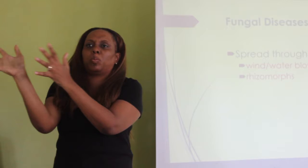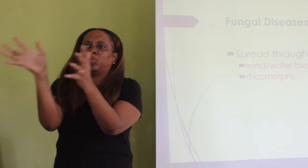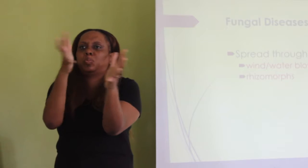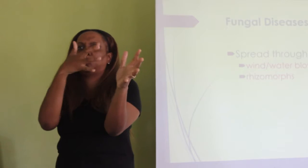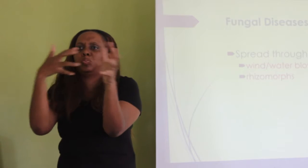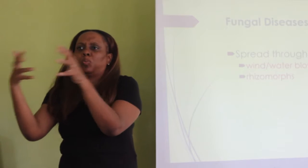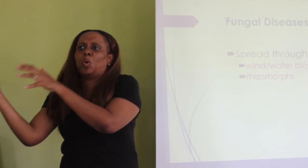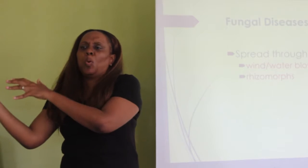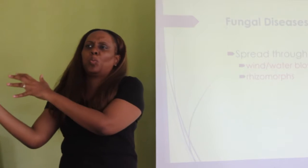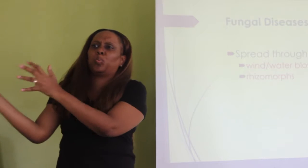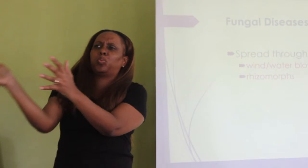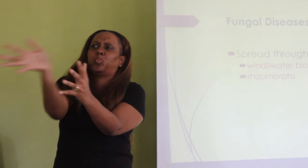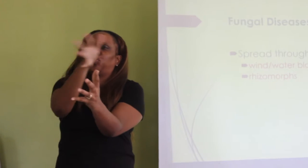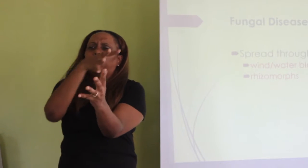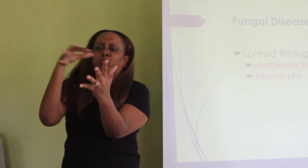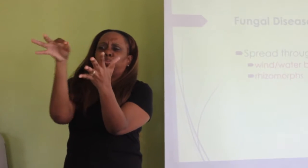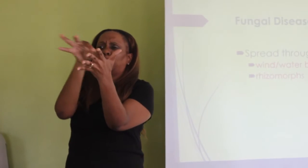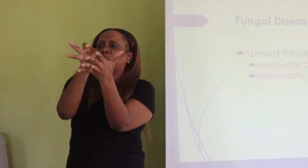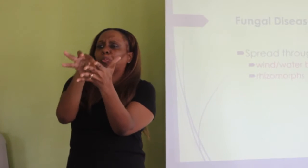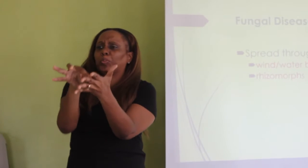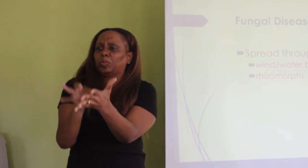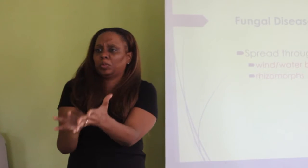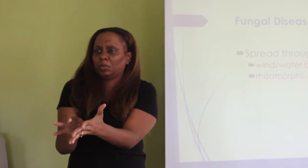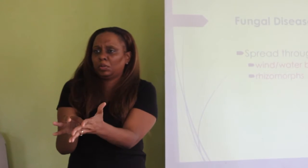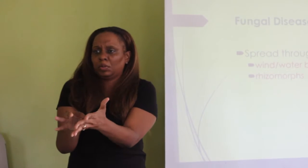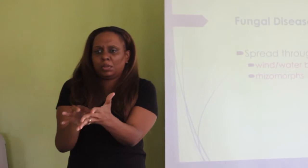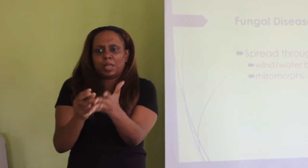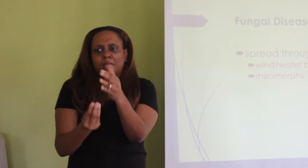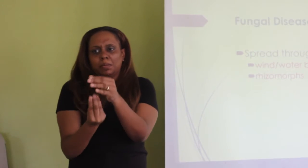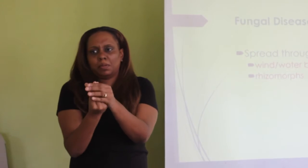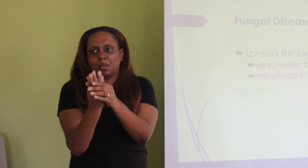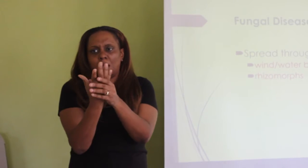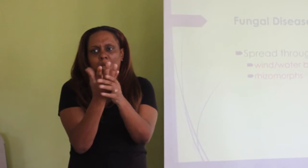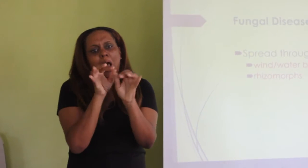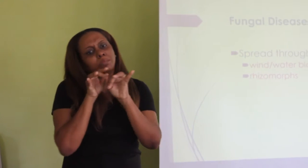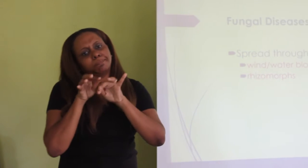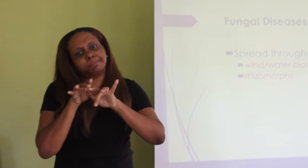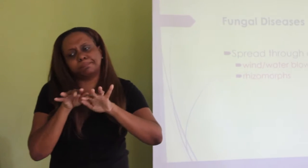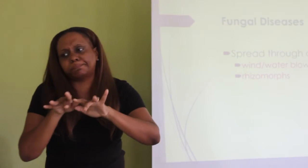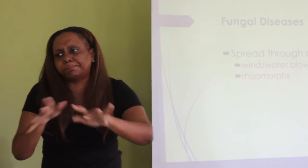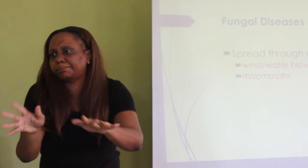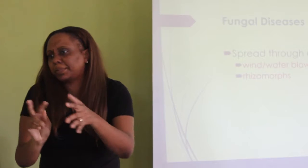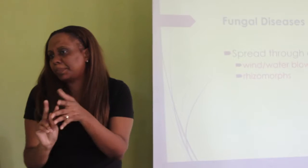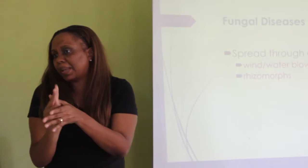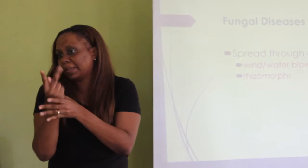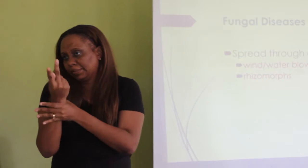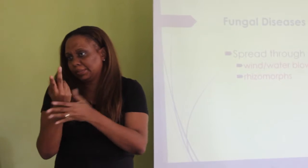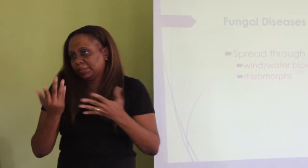and to be spread from one plant to the other or one of your areas to the other